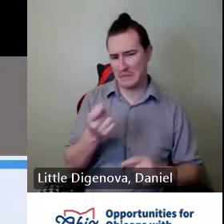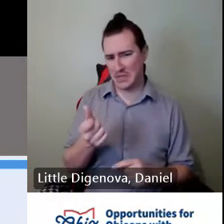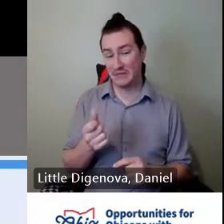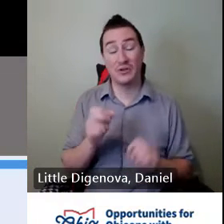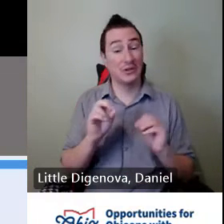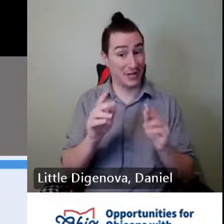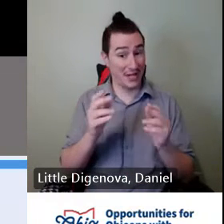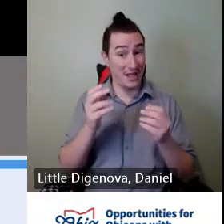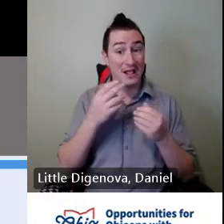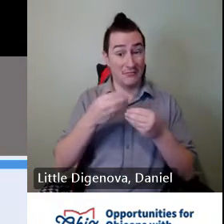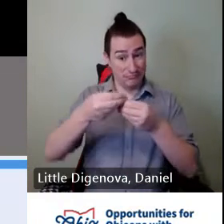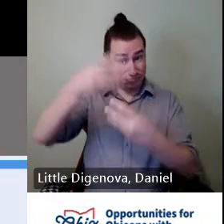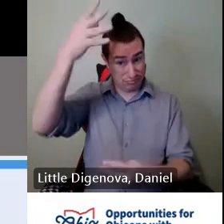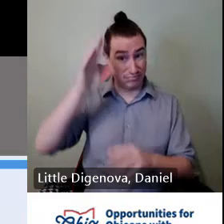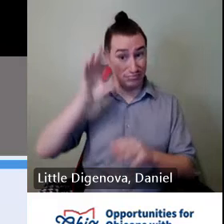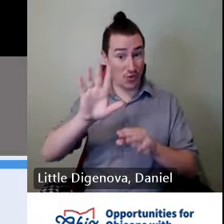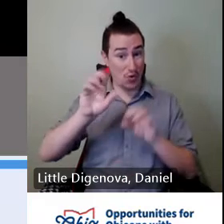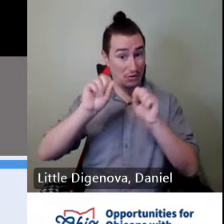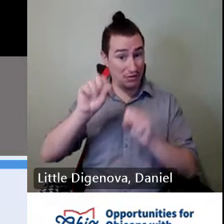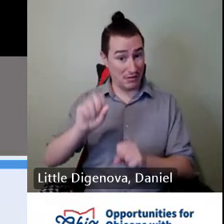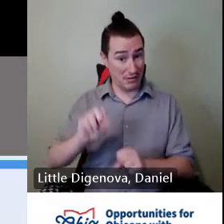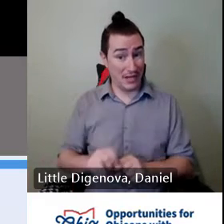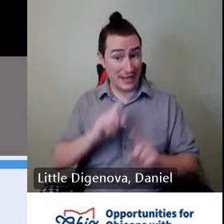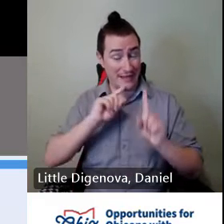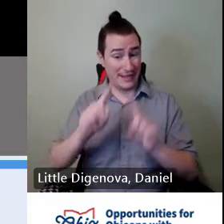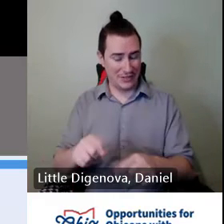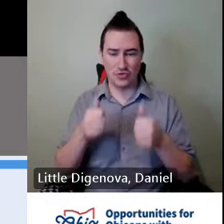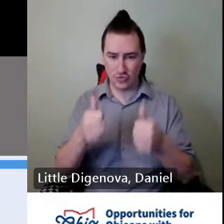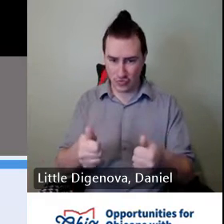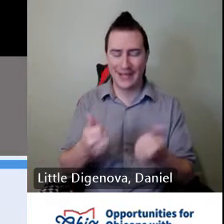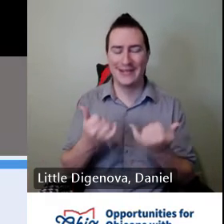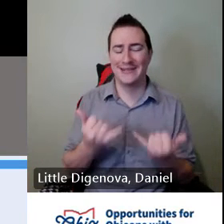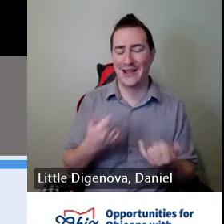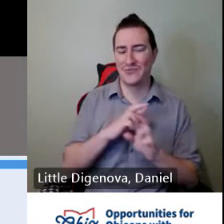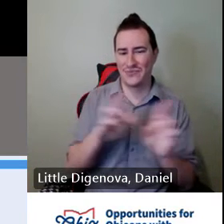These are some great answers. So Julia, could you tell us what the correct answer is? Julia: Sure,